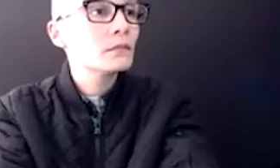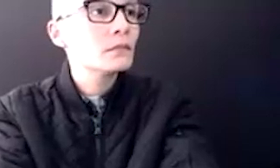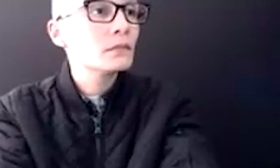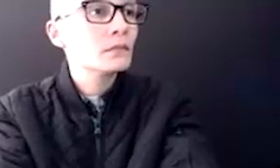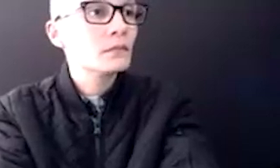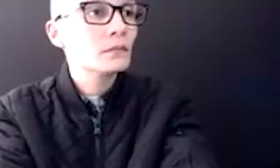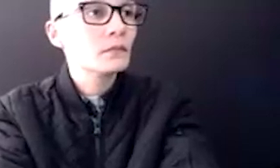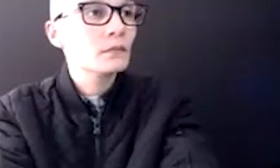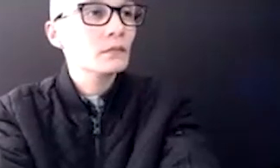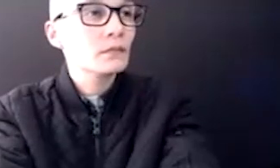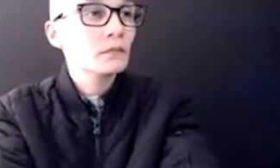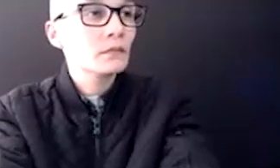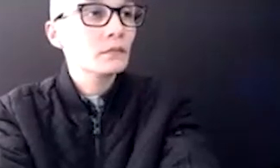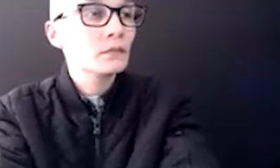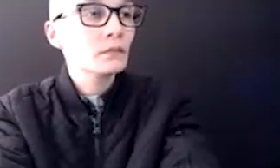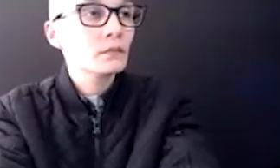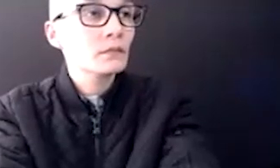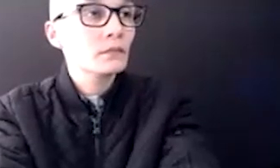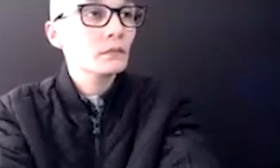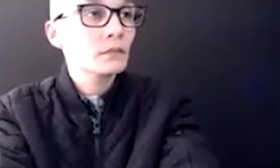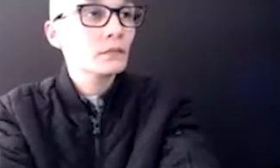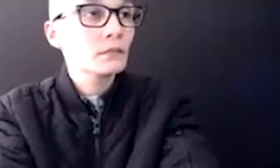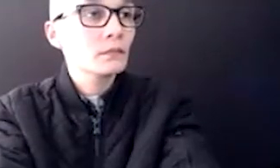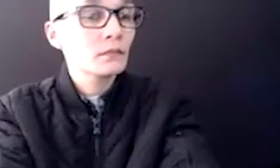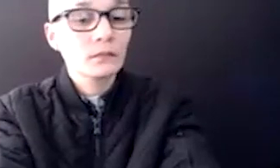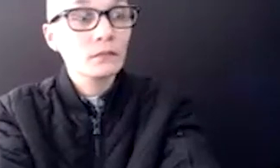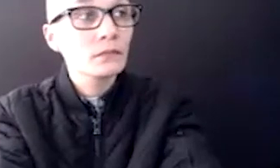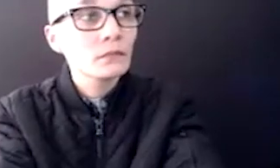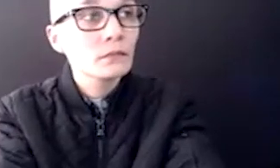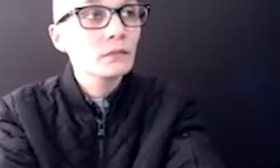Sue and I have been asked to do a training for our deans,